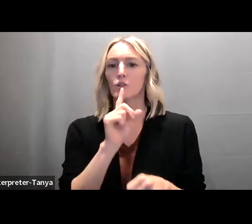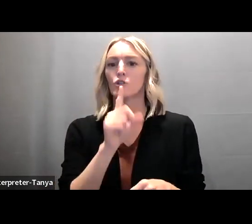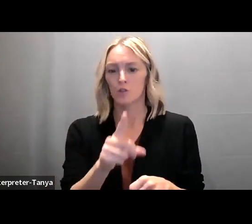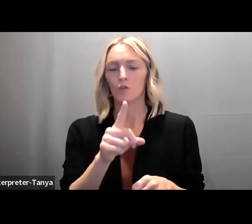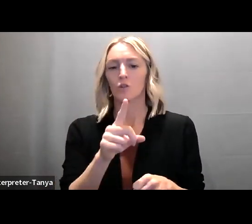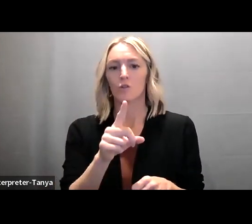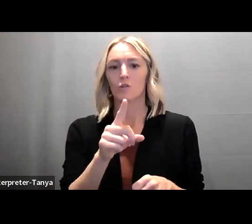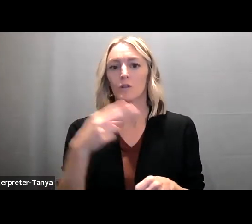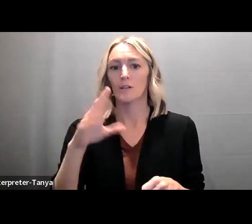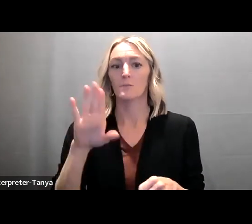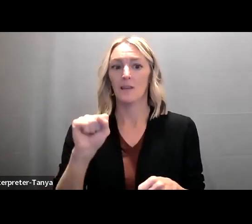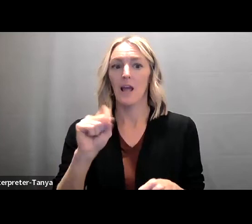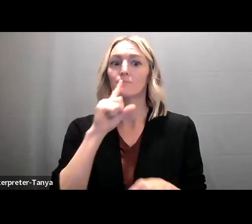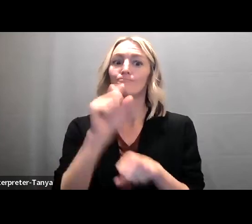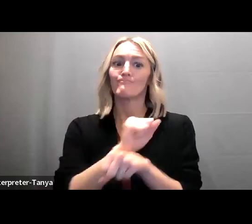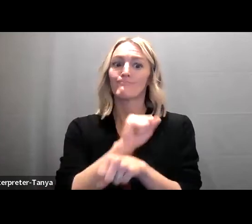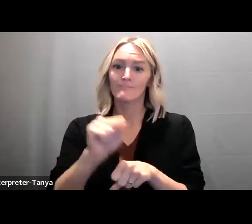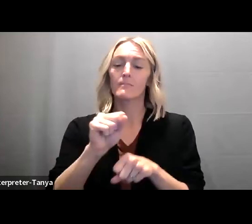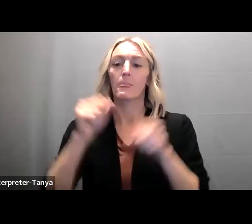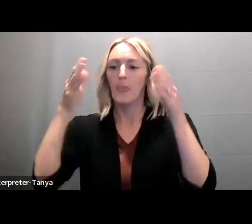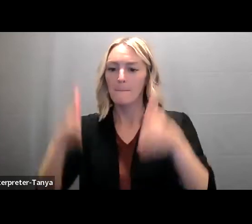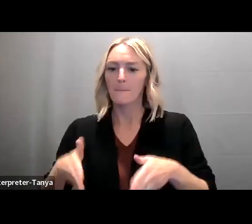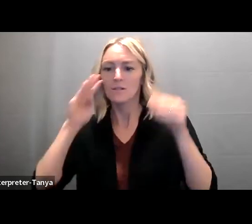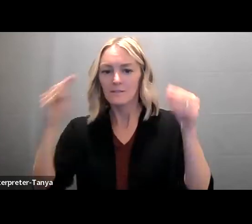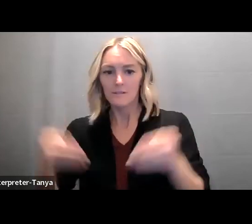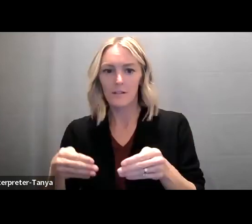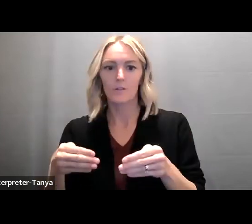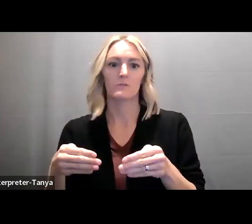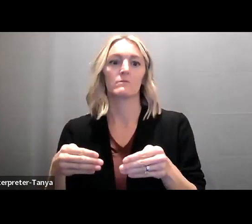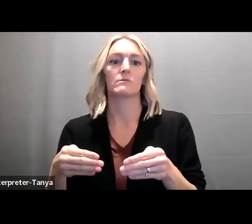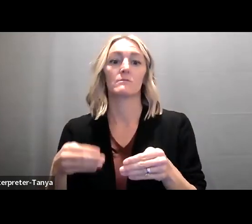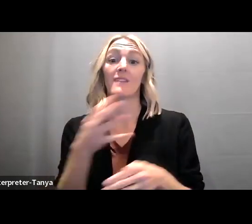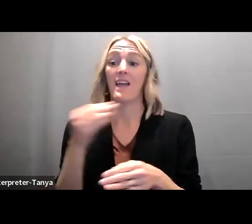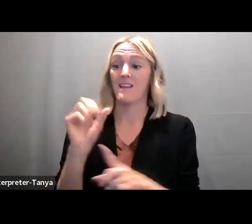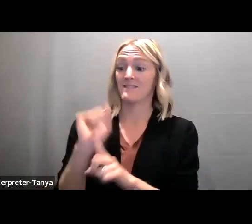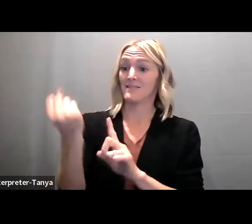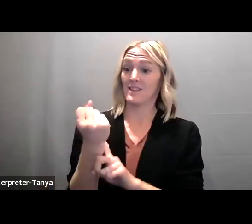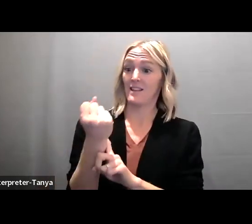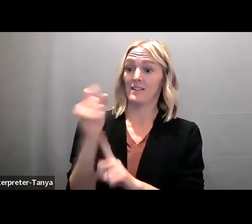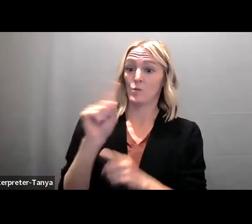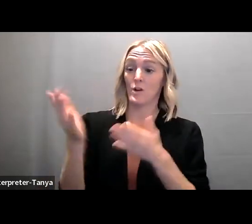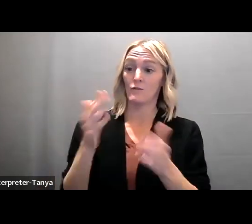And that settings within which those services are provided facilitate autonomy. And independence.